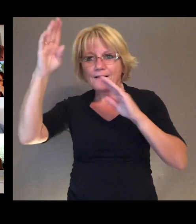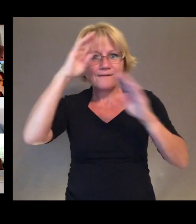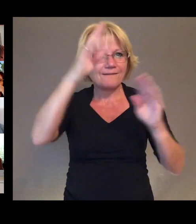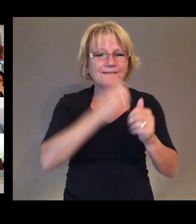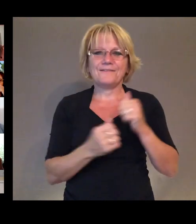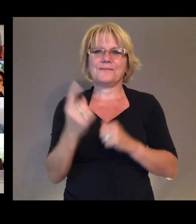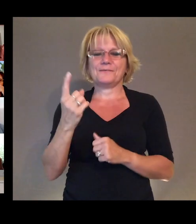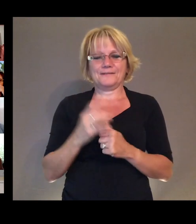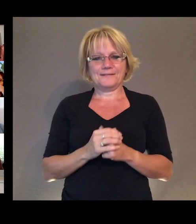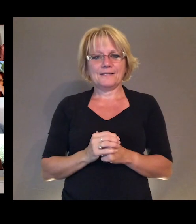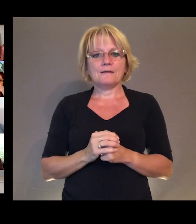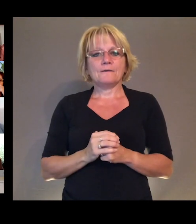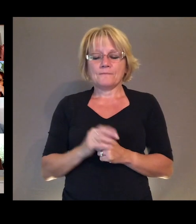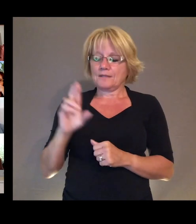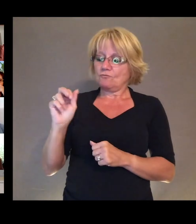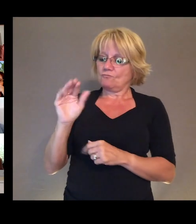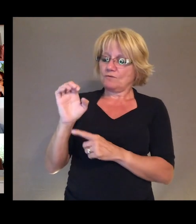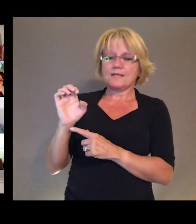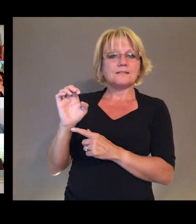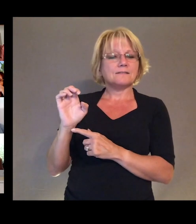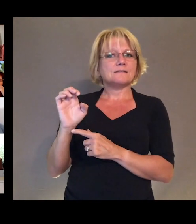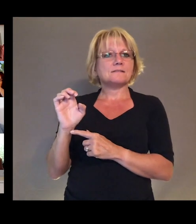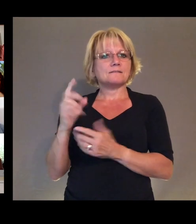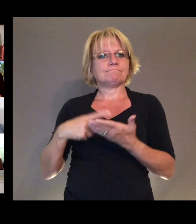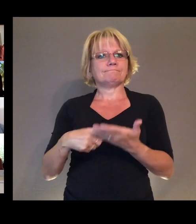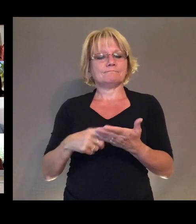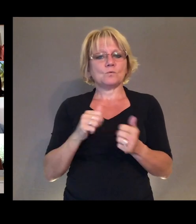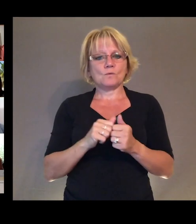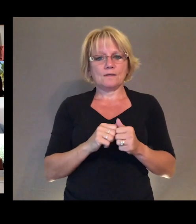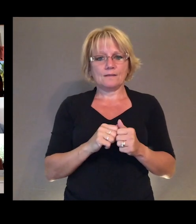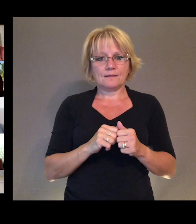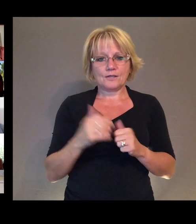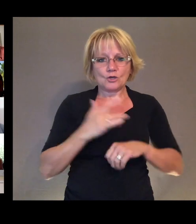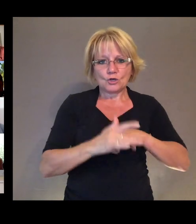You know, race being discussed in early education with children is often not happening